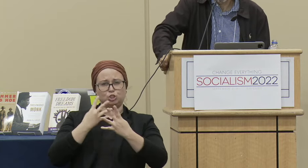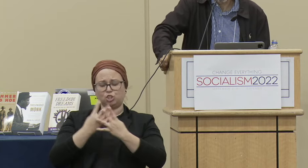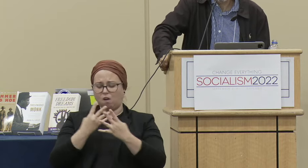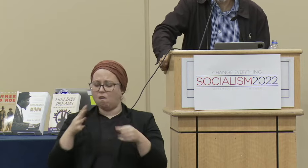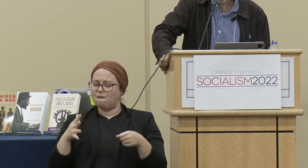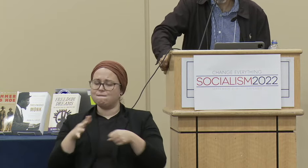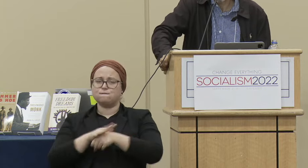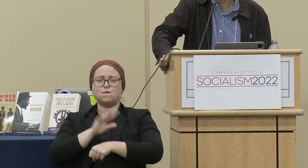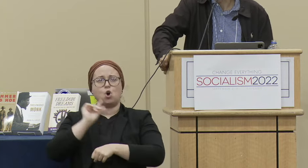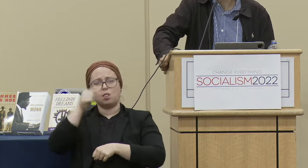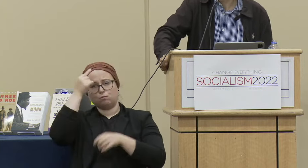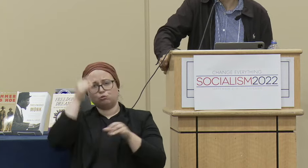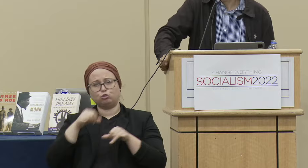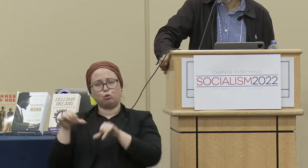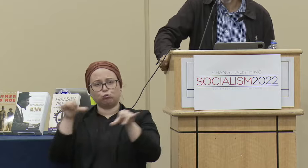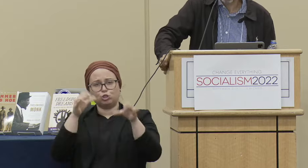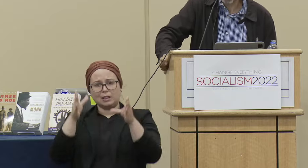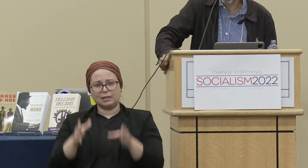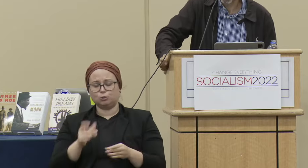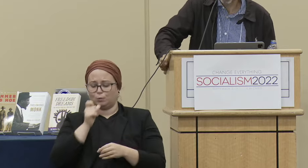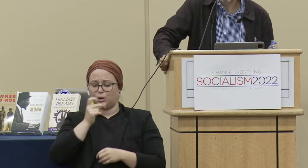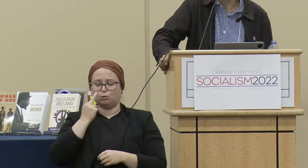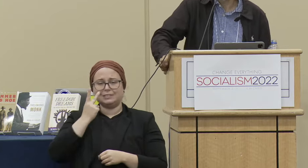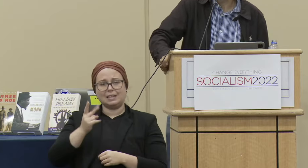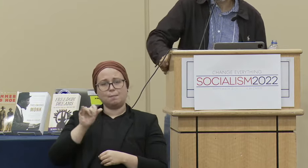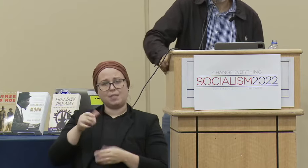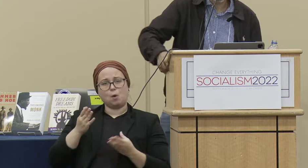'70s, in today 's jails, they are full of socialists, but we